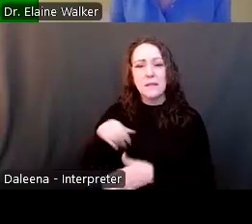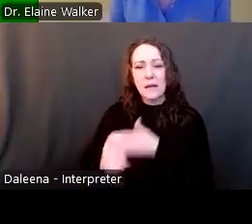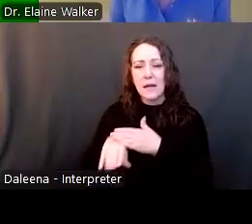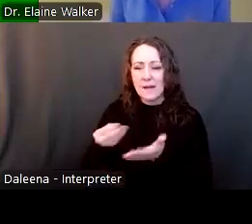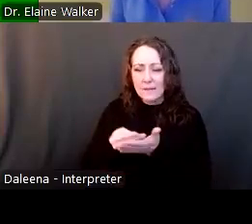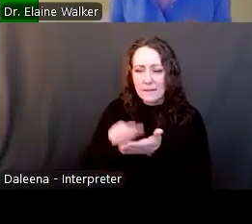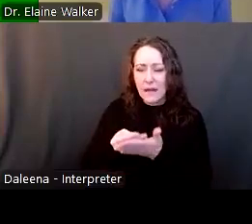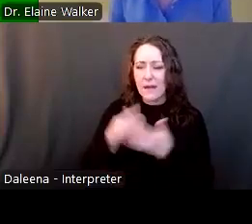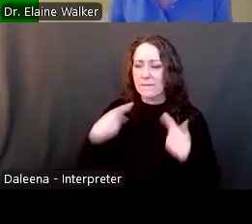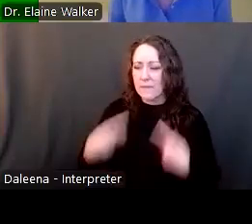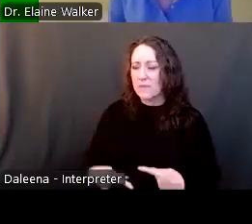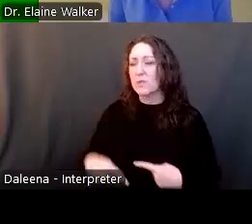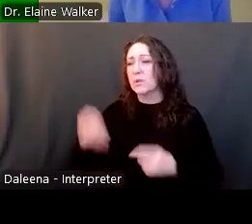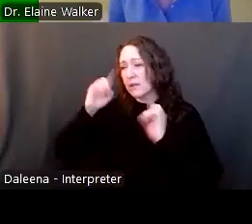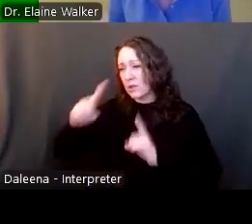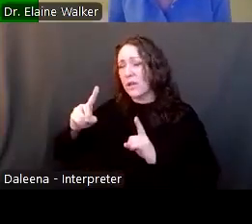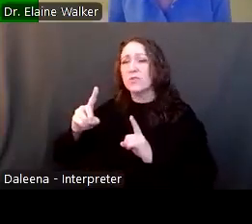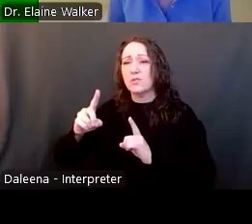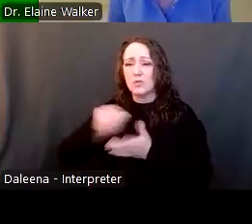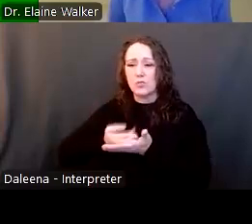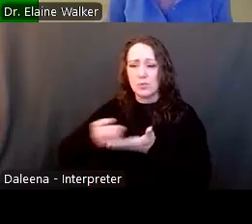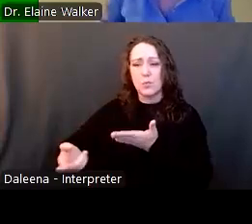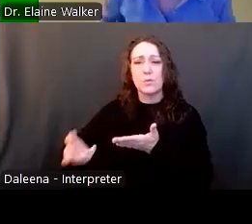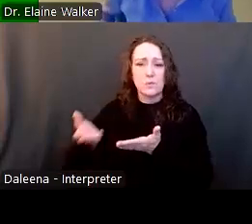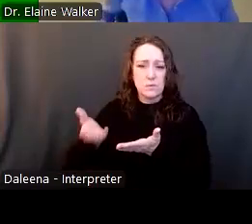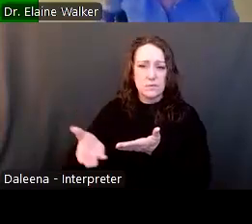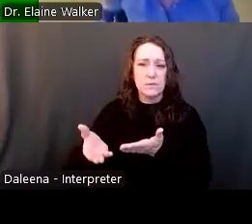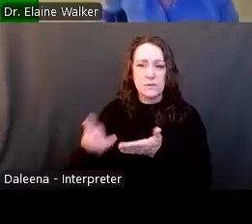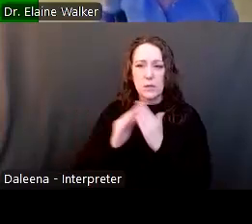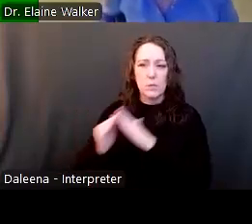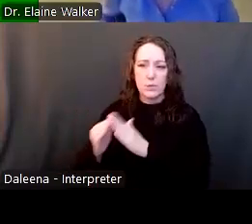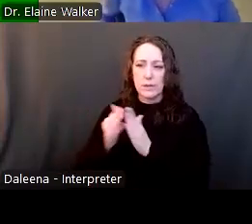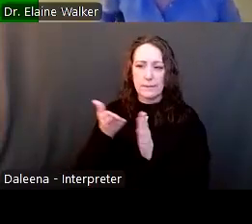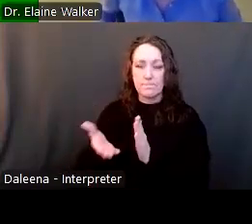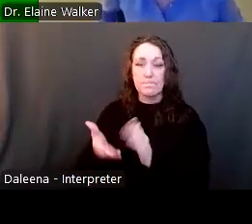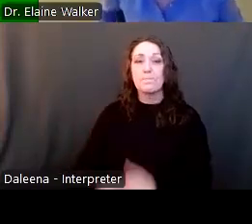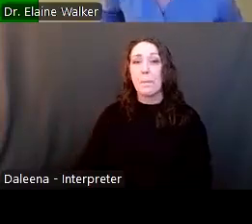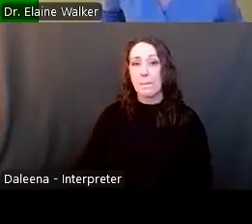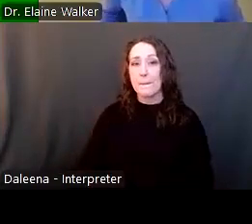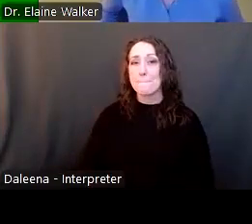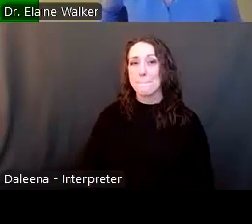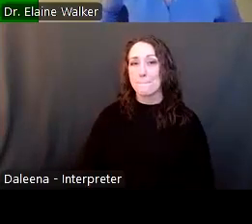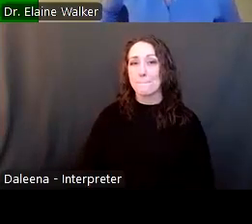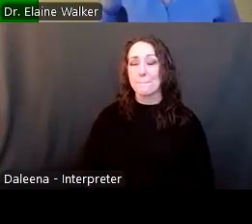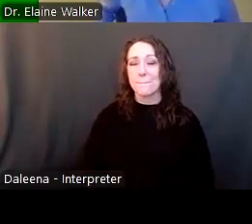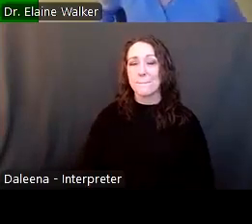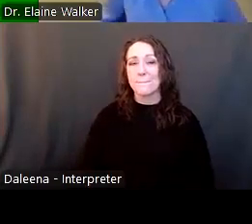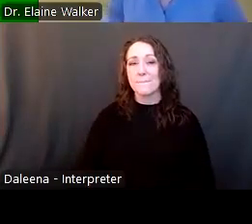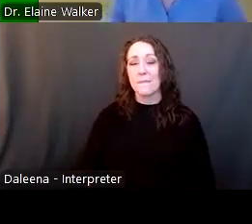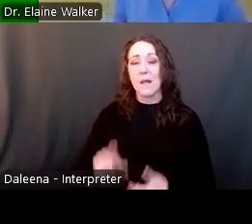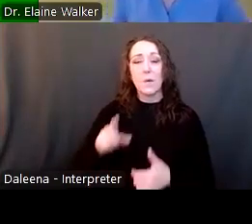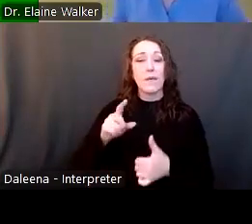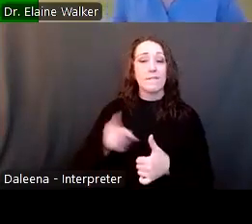physical and educational resources in the community so one of the first studies we looked at